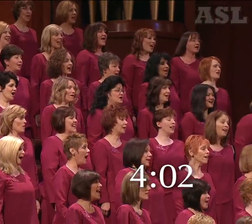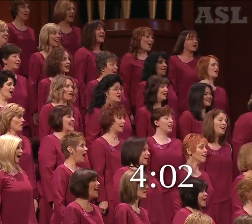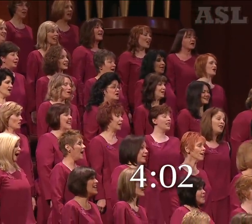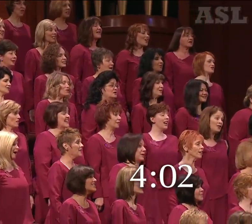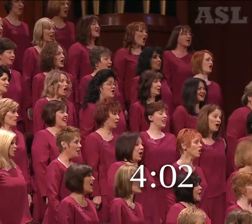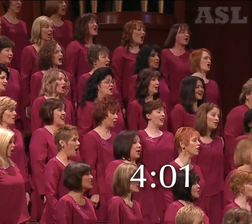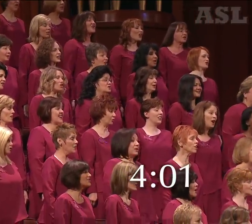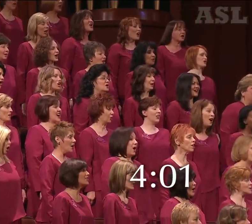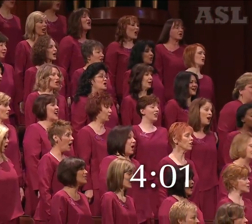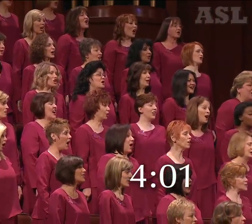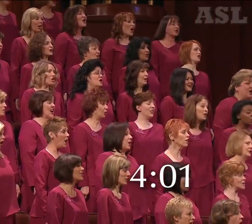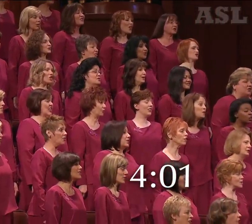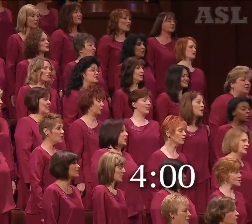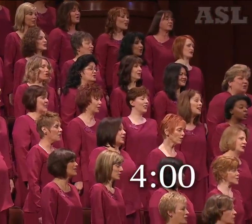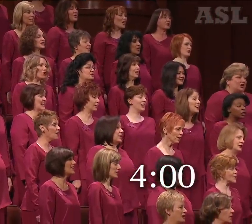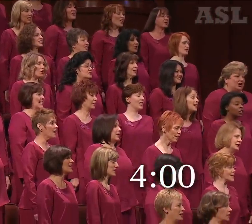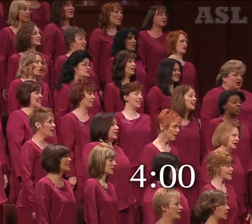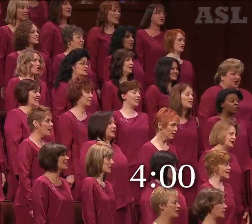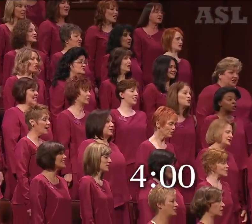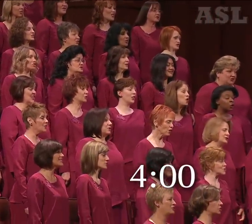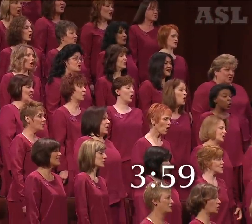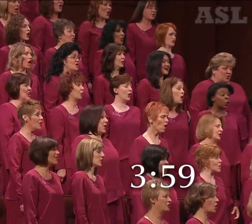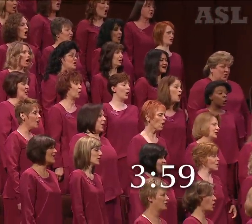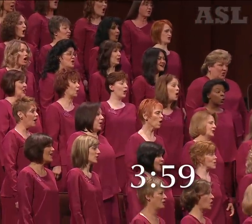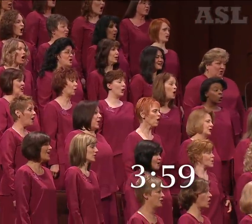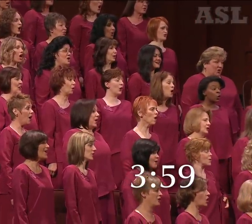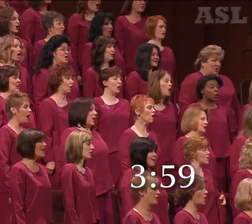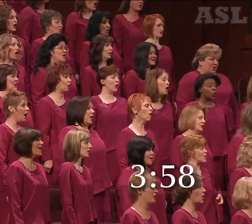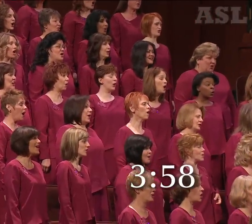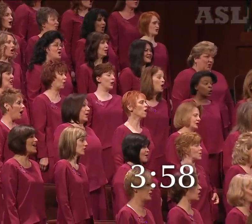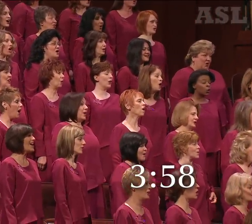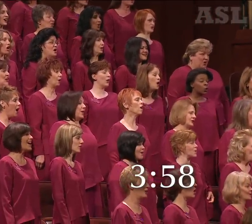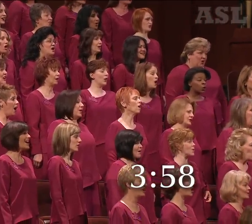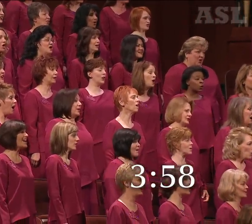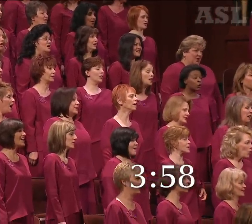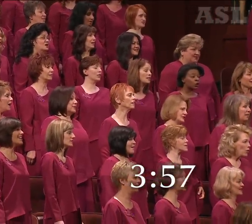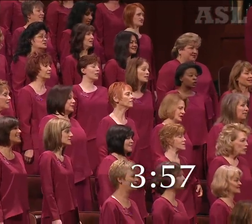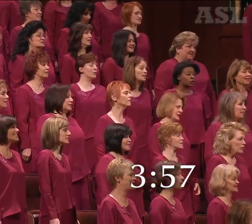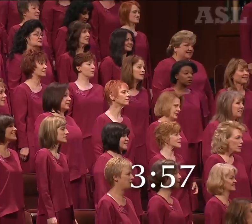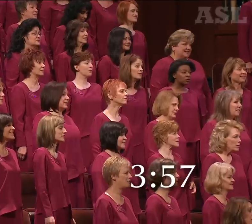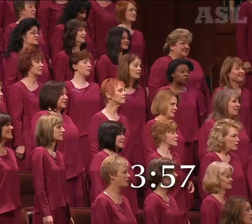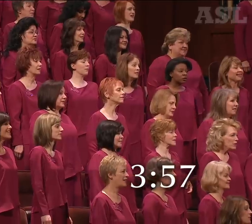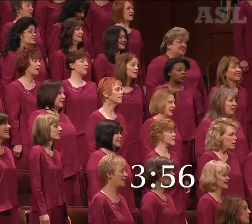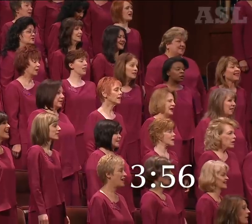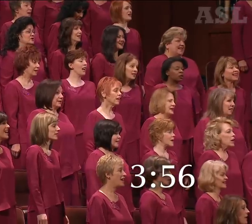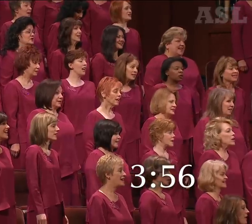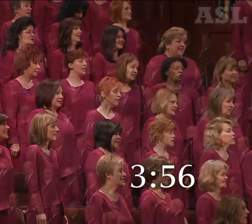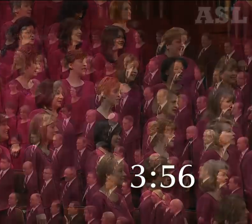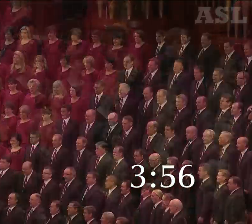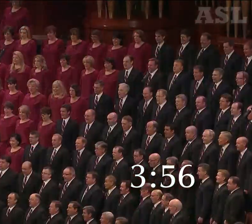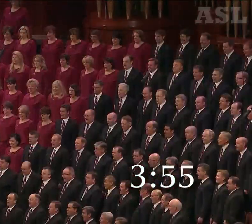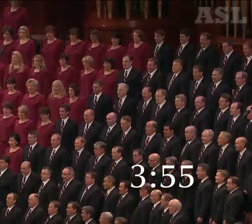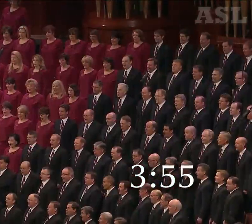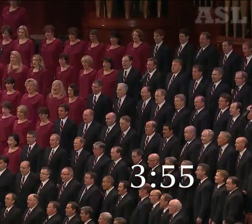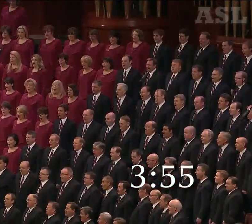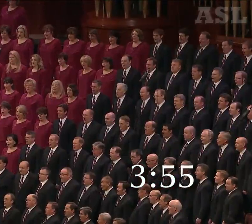CLOSED CAPTION CHANNEL OF THE CHURCH OF JESUS CHRIST OF LATTER-DAY SAINTS.